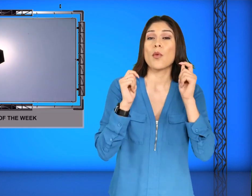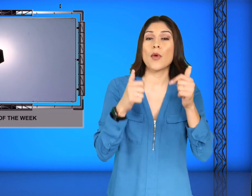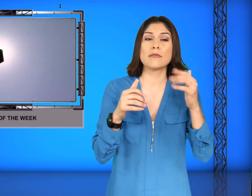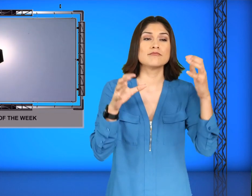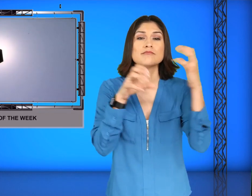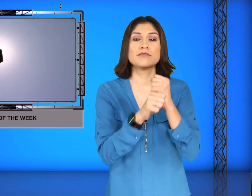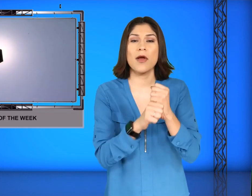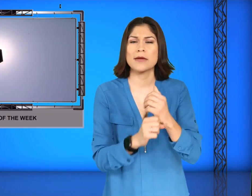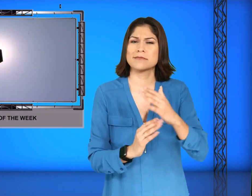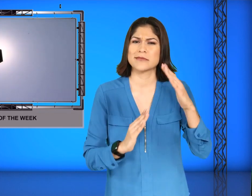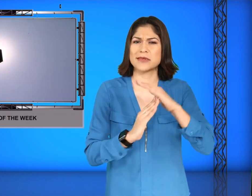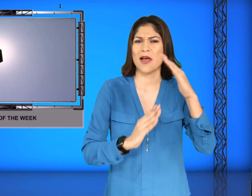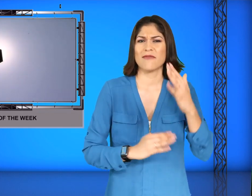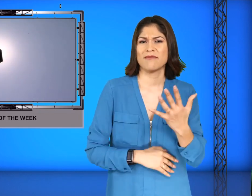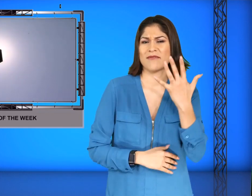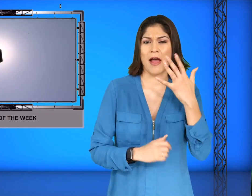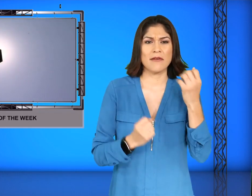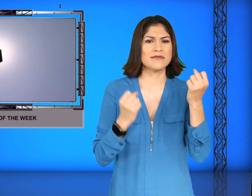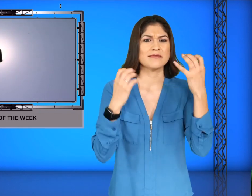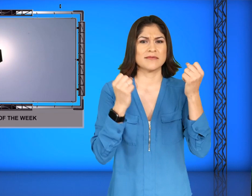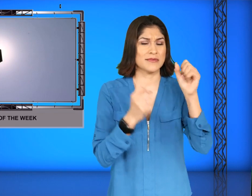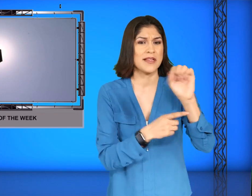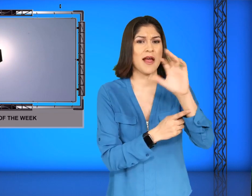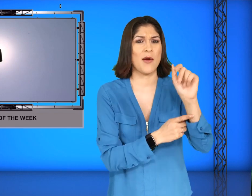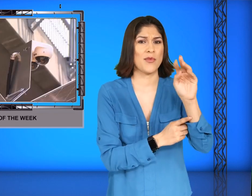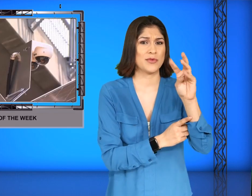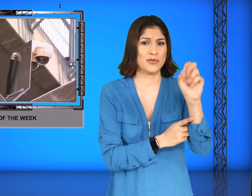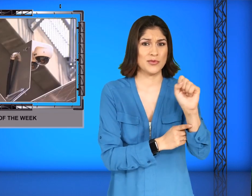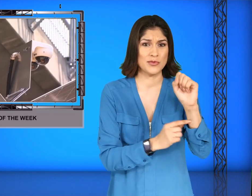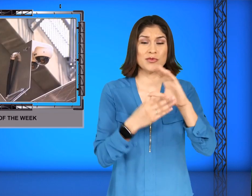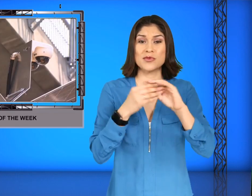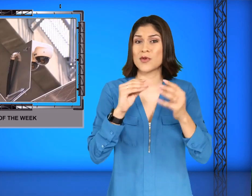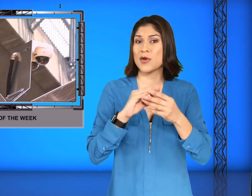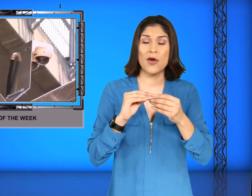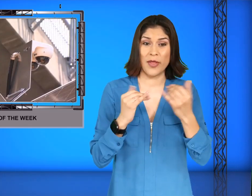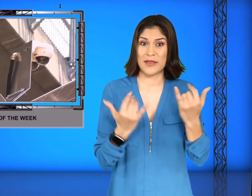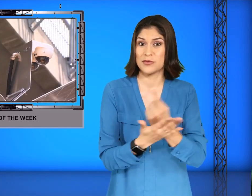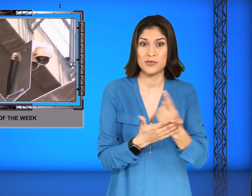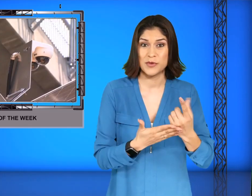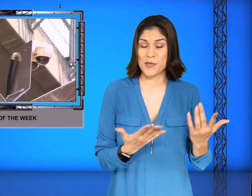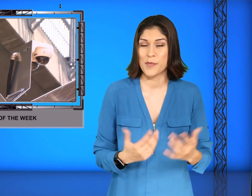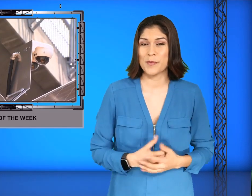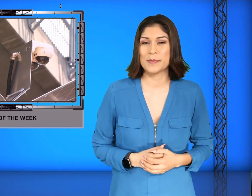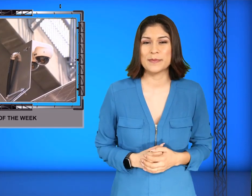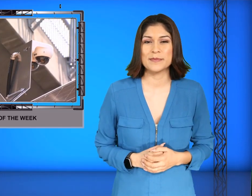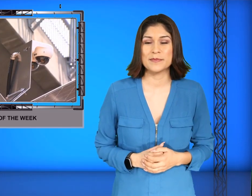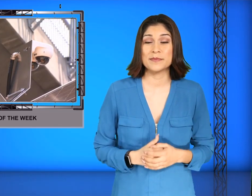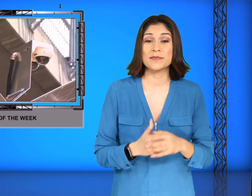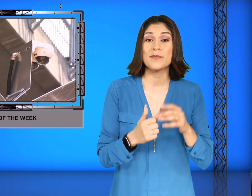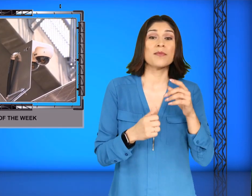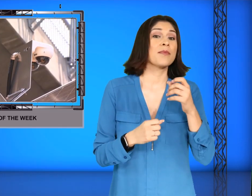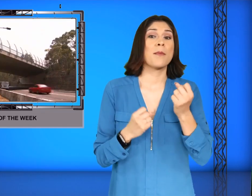Here's a quick recap of our top five Sign1News stories of the week.